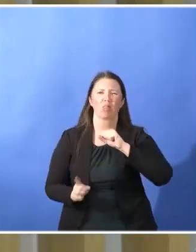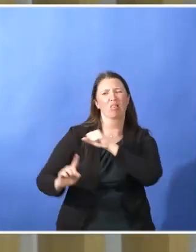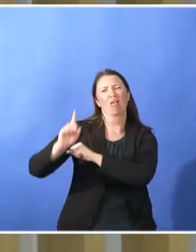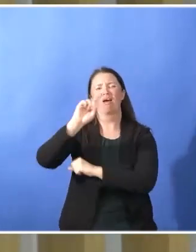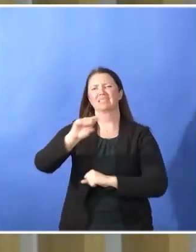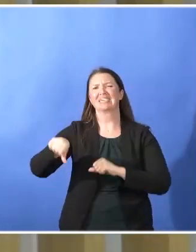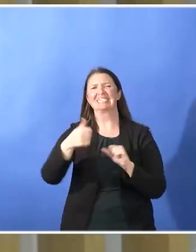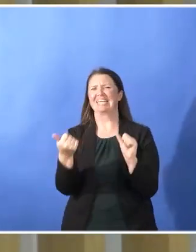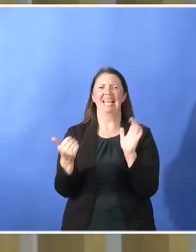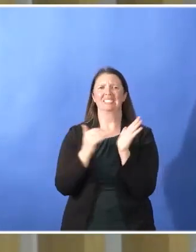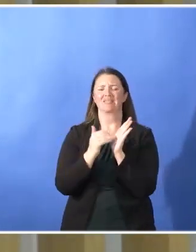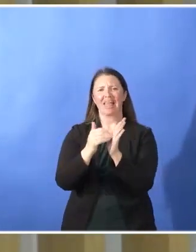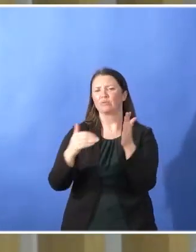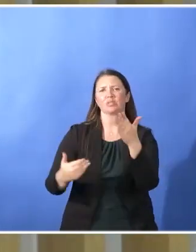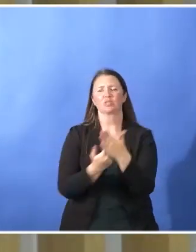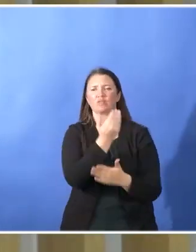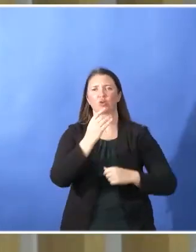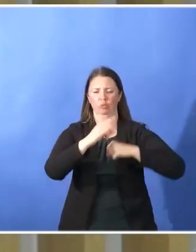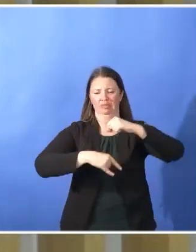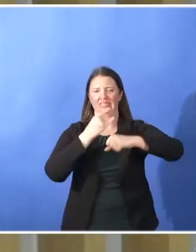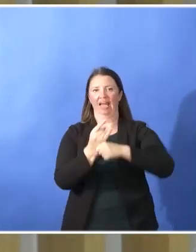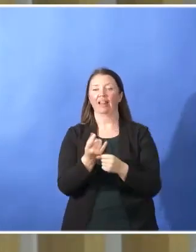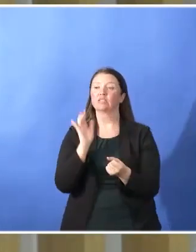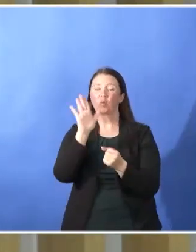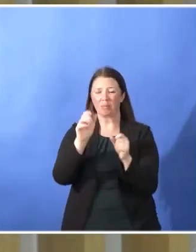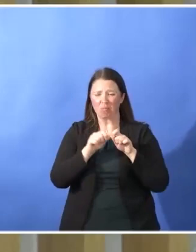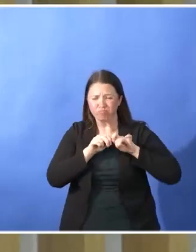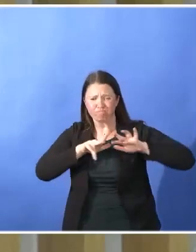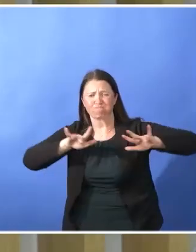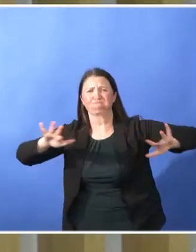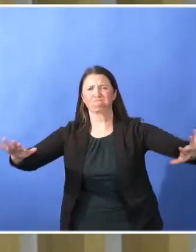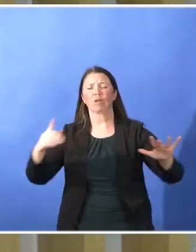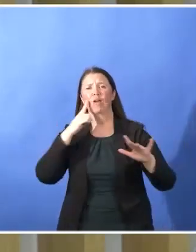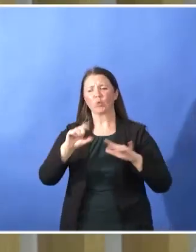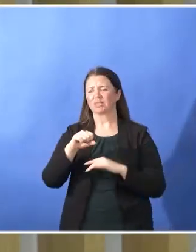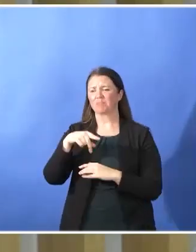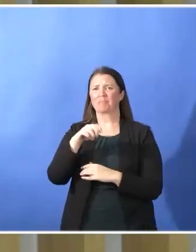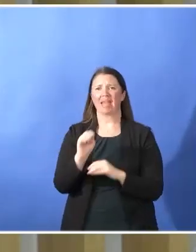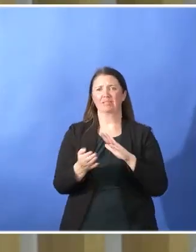WE HAD BETTER BE READY.